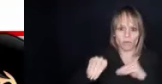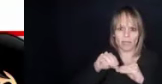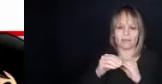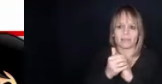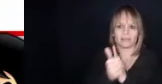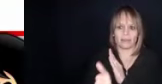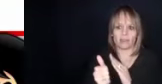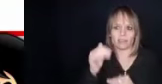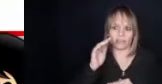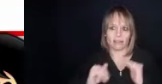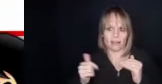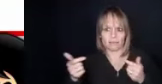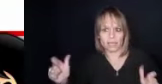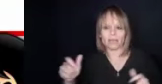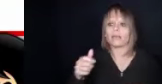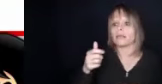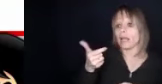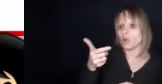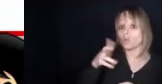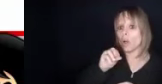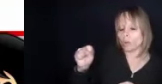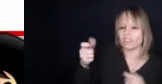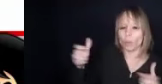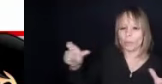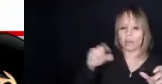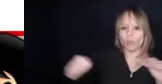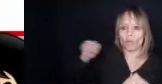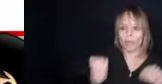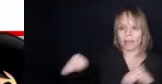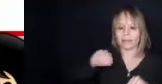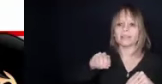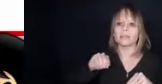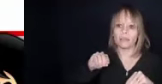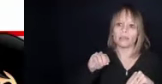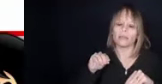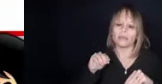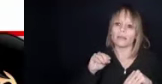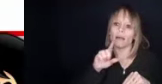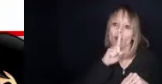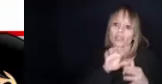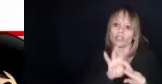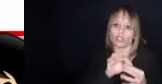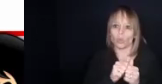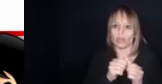gross motor skills were associated, not surprisingly, with a measure of, uh, of control during movement. Okay? So, I